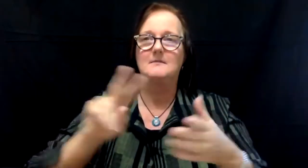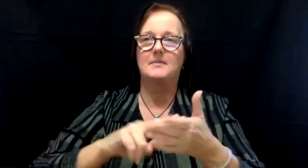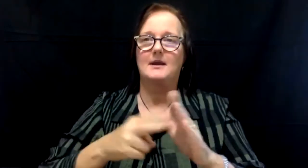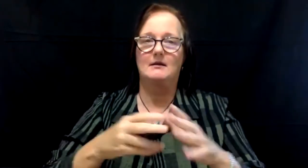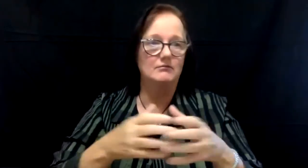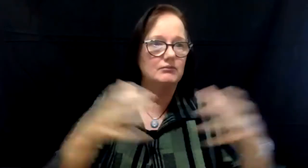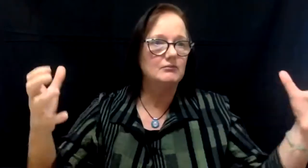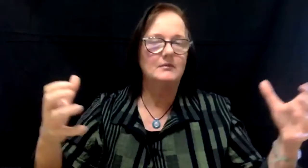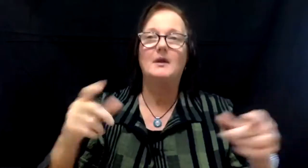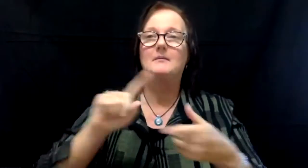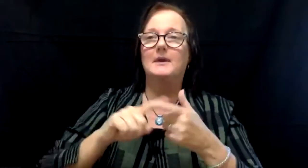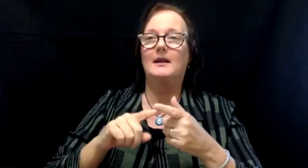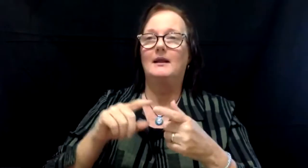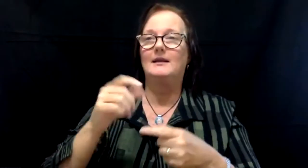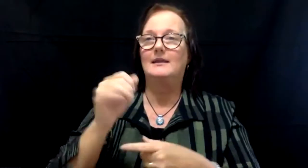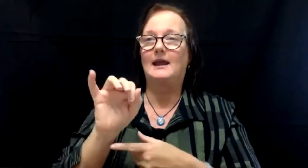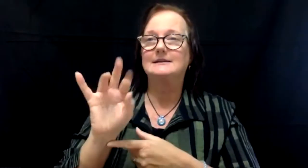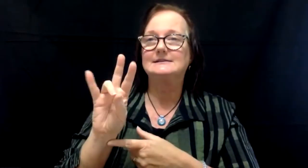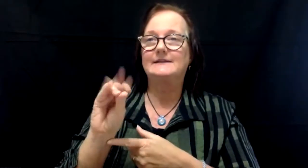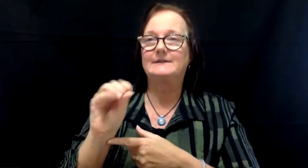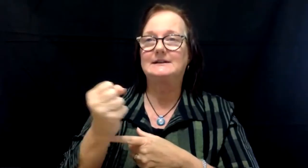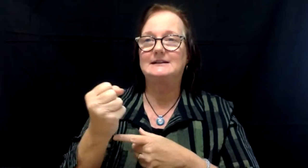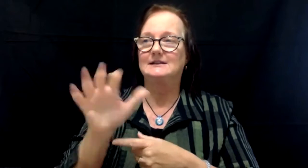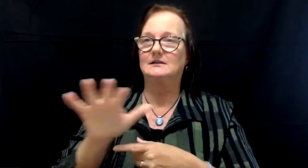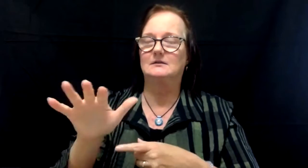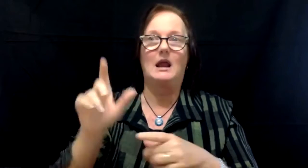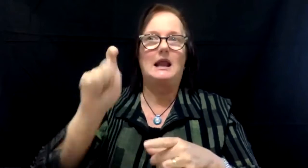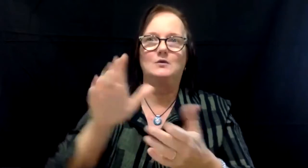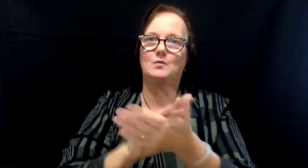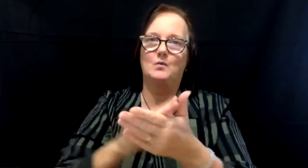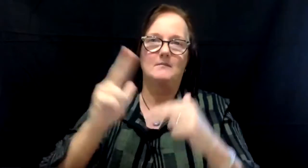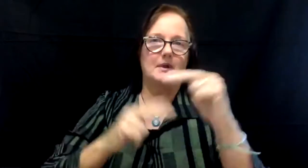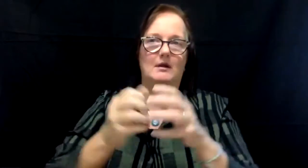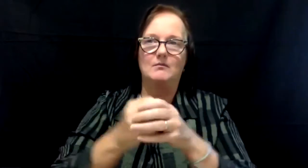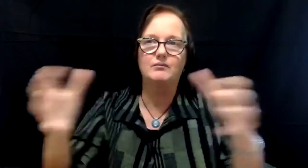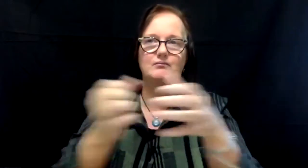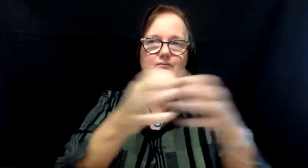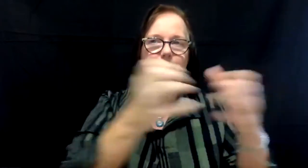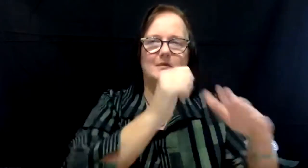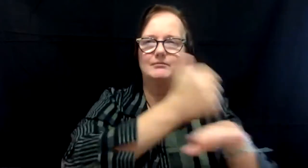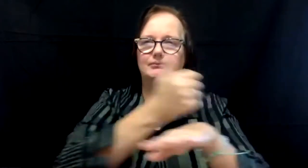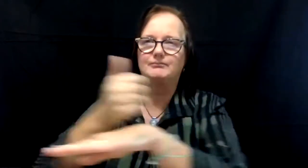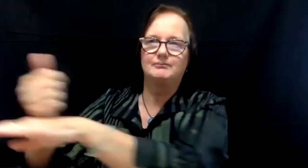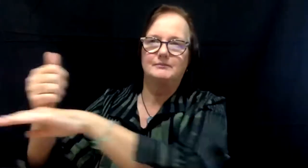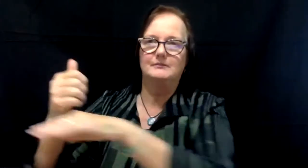Which grew the number of Deaf children and in the 1970s, they saw the need of more Deaf schools